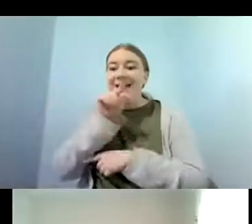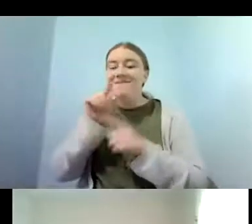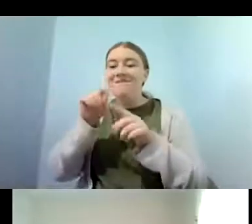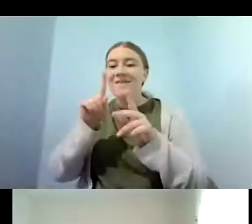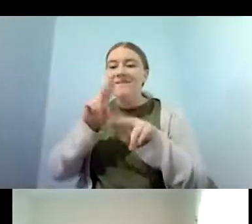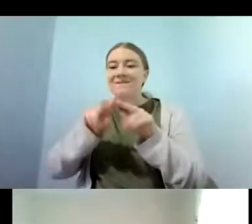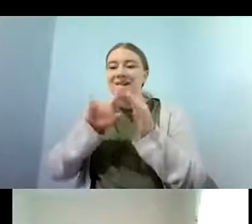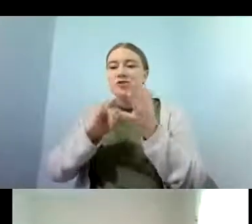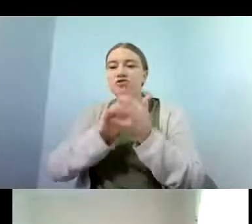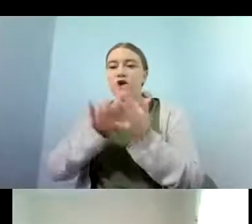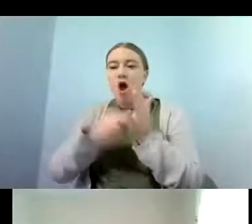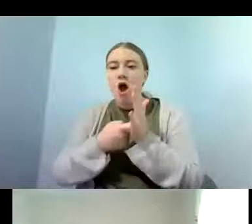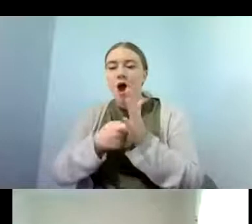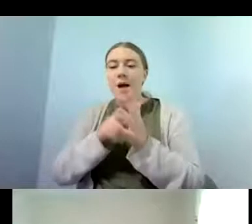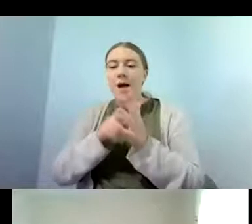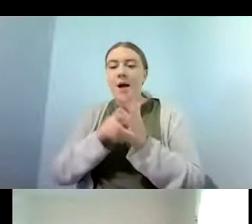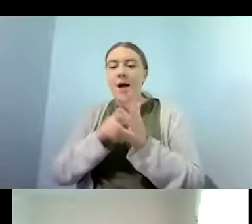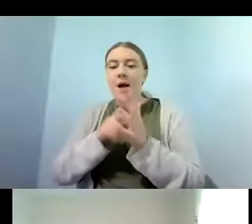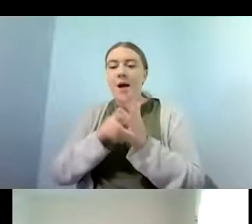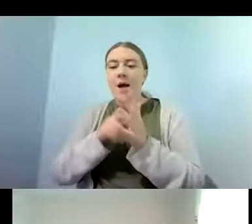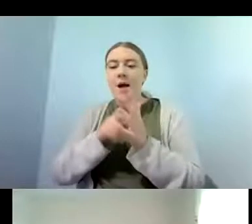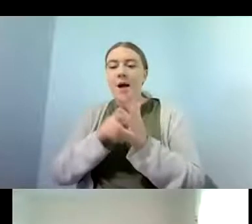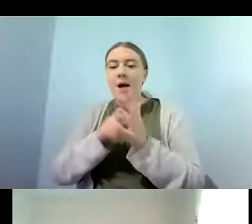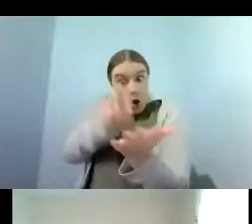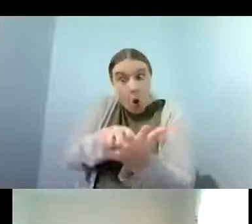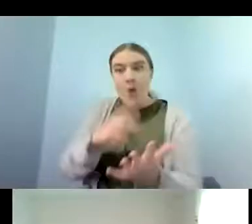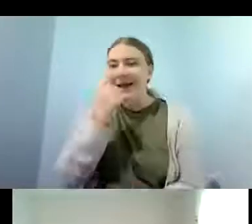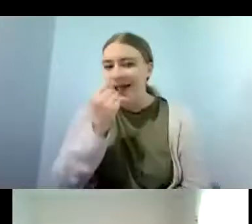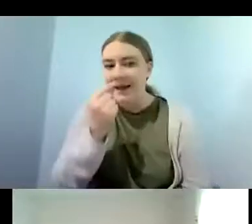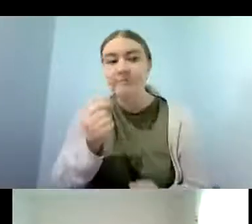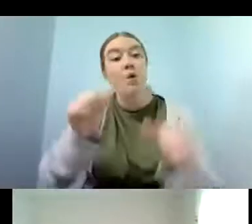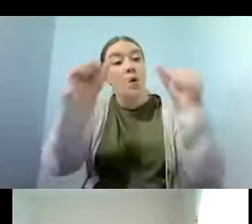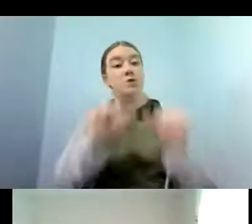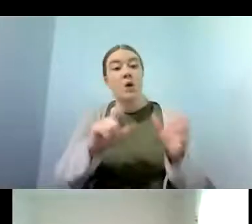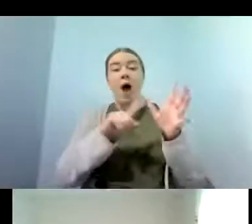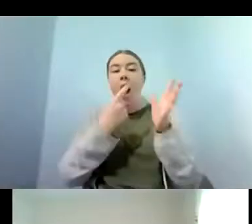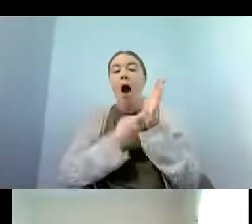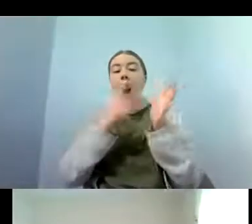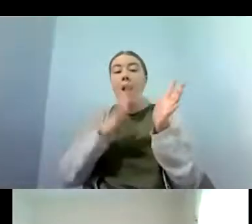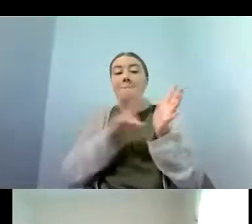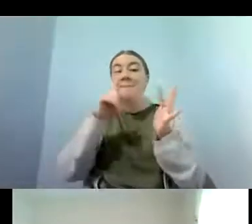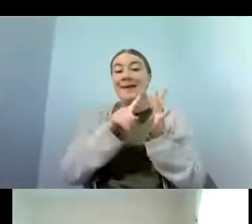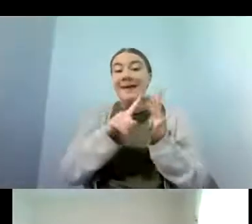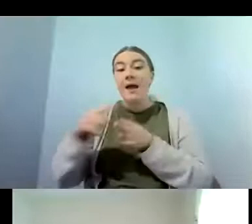and another one i want to shout out is the ARMI riverfly scheme so this is a scheme hosted by